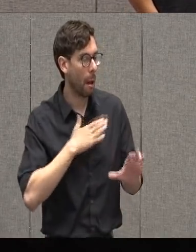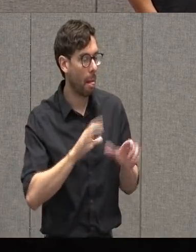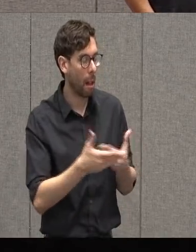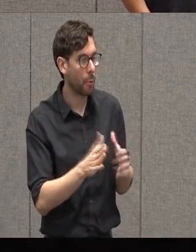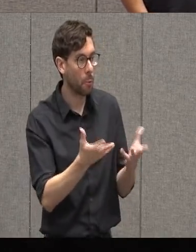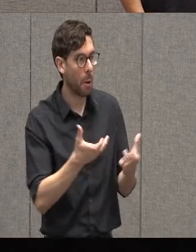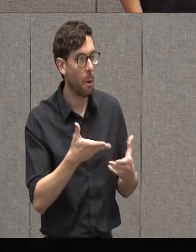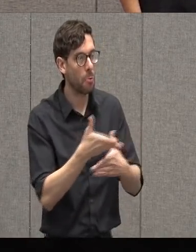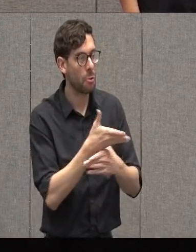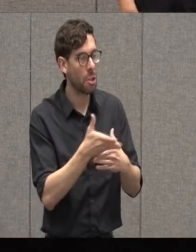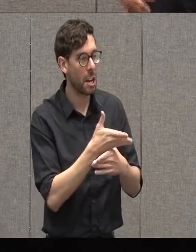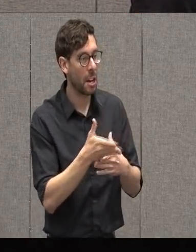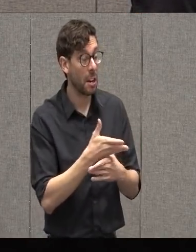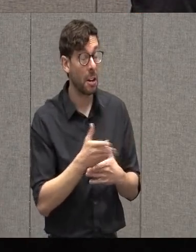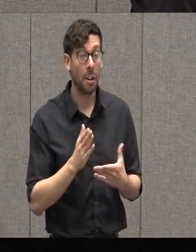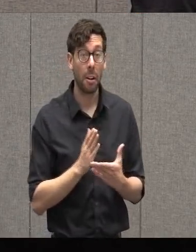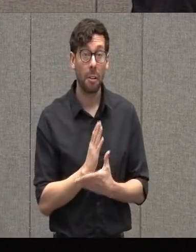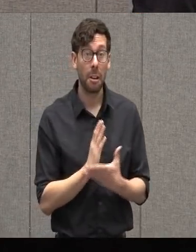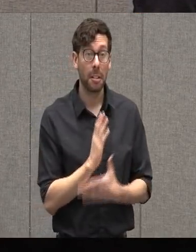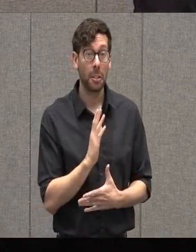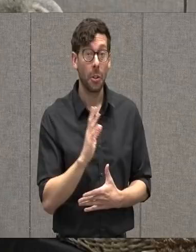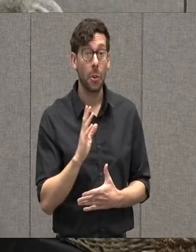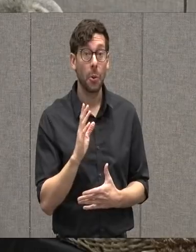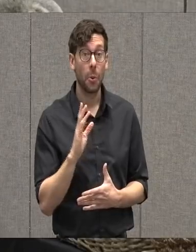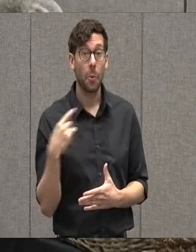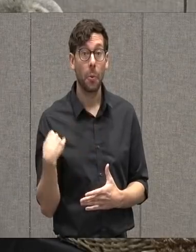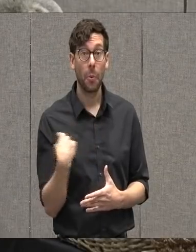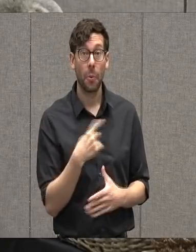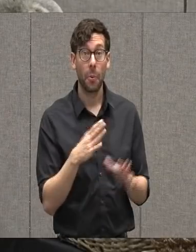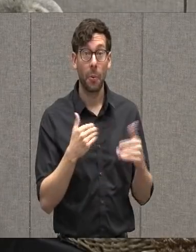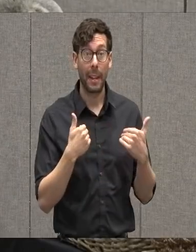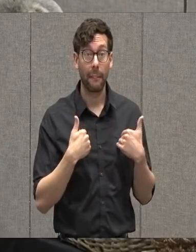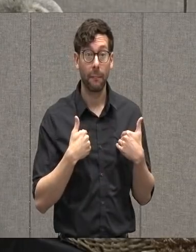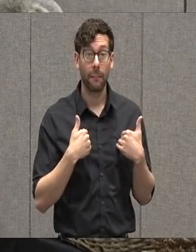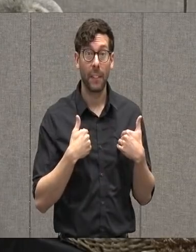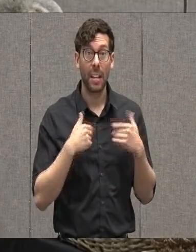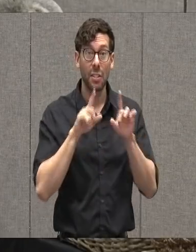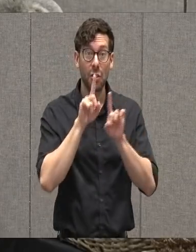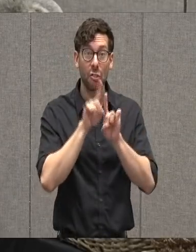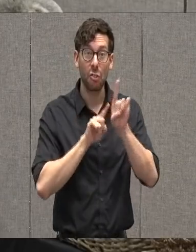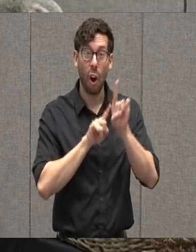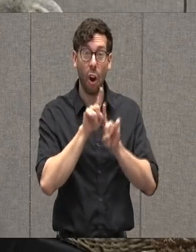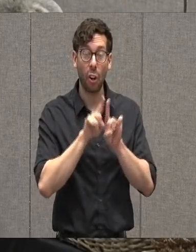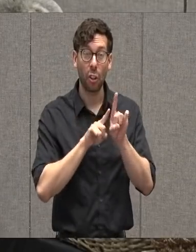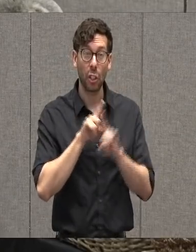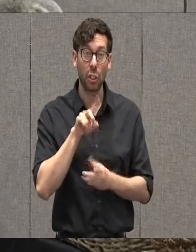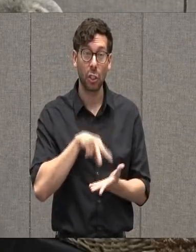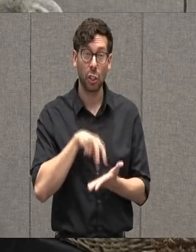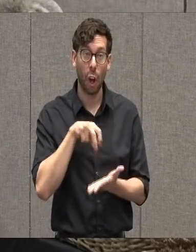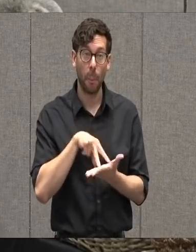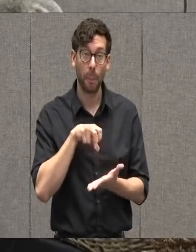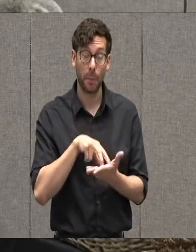All right? Yes. So, we have star jumps. Have you ever heard of star jumps?